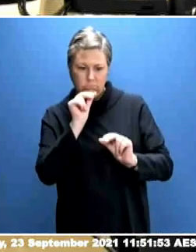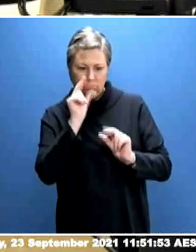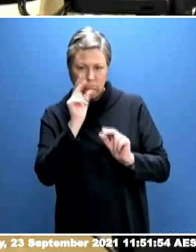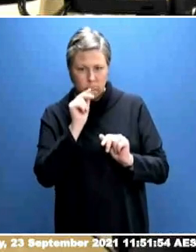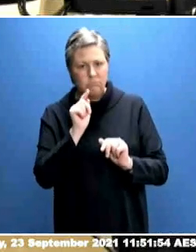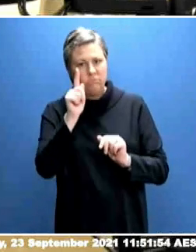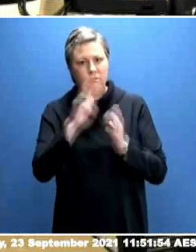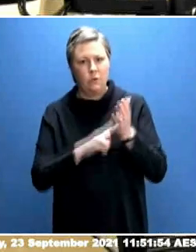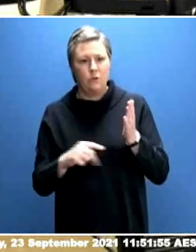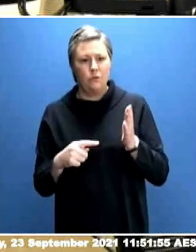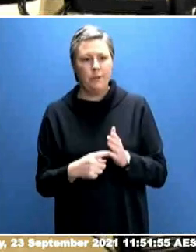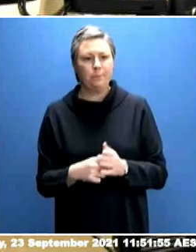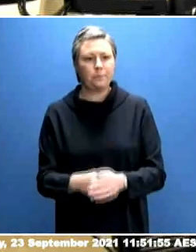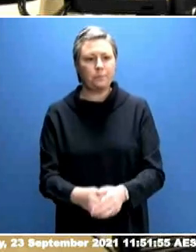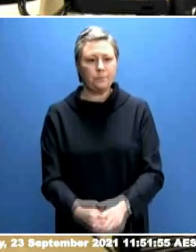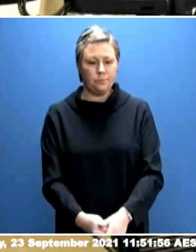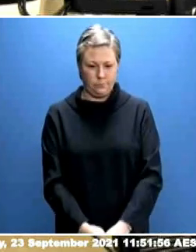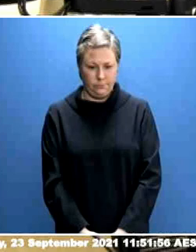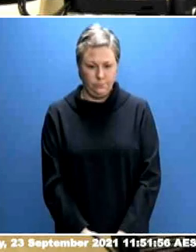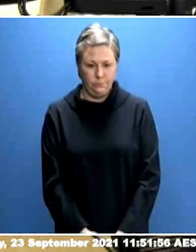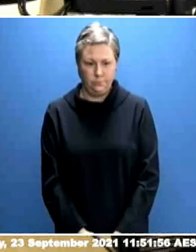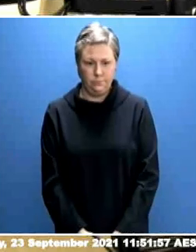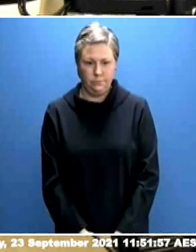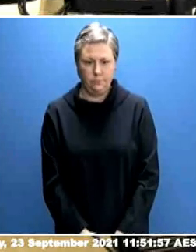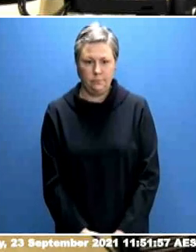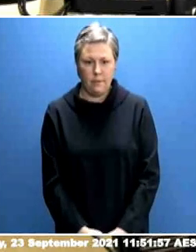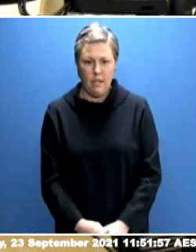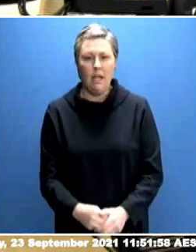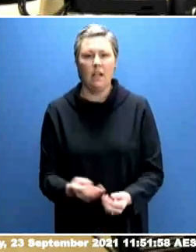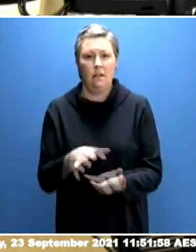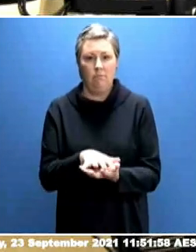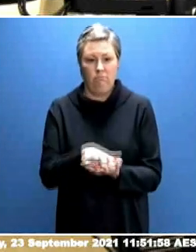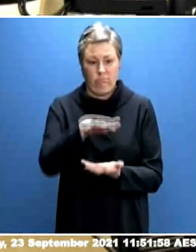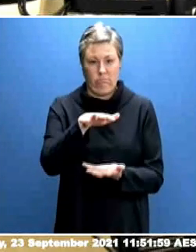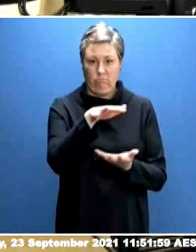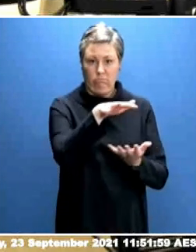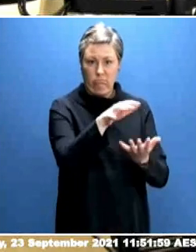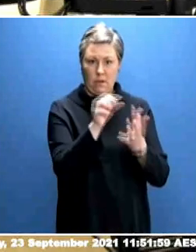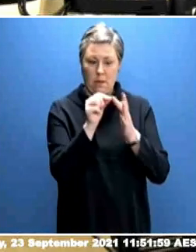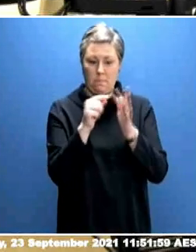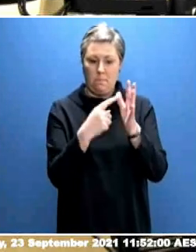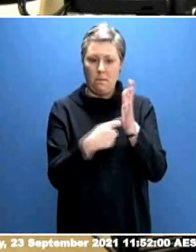A copy of the statement of Mr Espie is in Tender Bundle Part C at Tab 54.